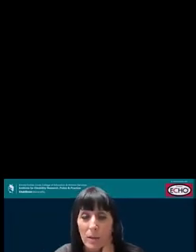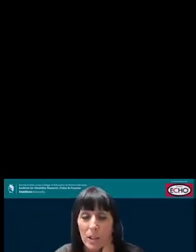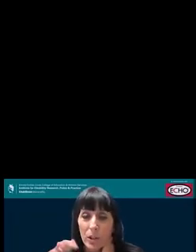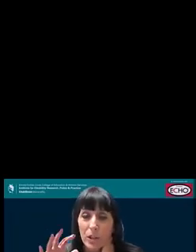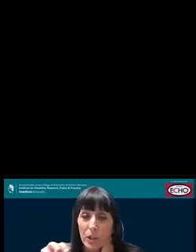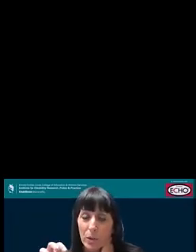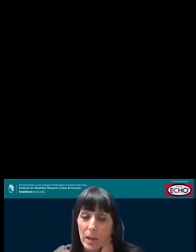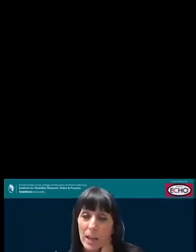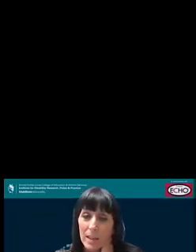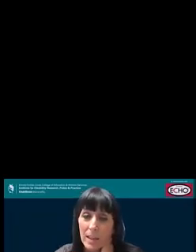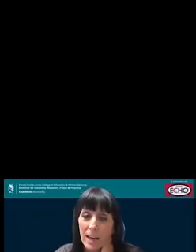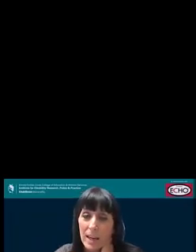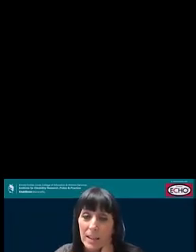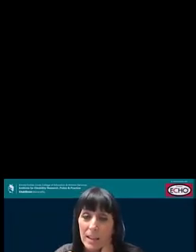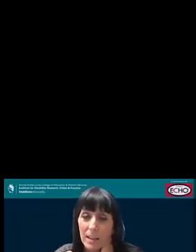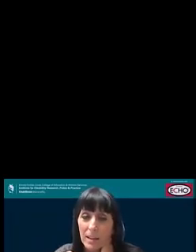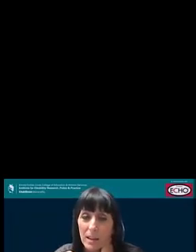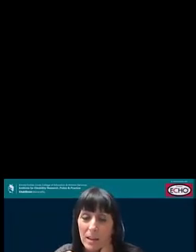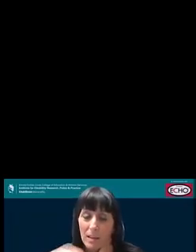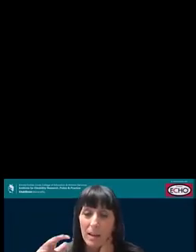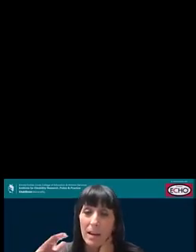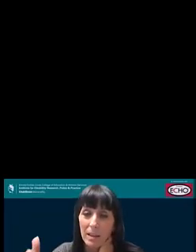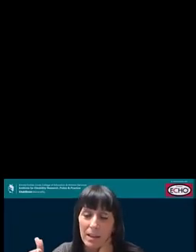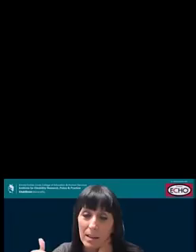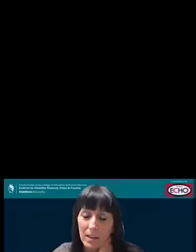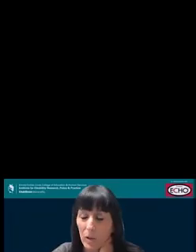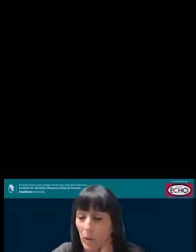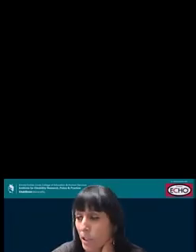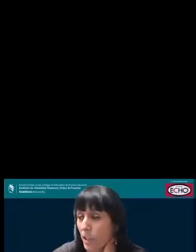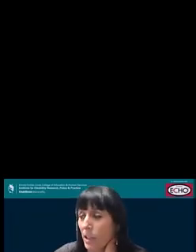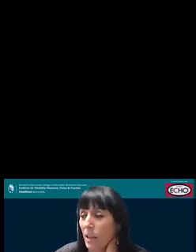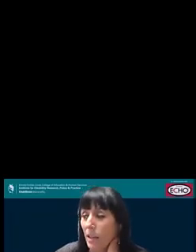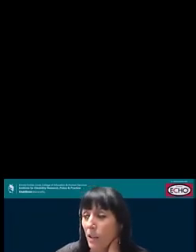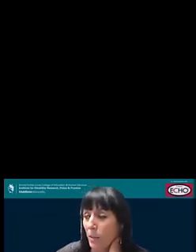questions, or you want to ask Andy another question in your